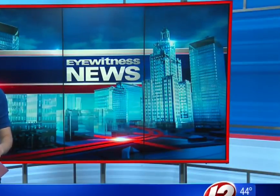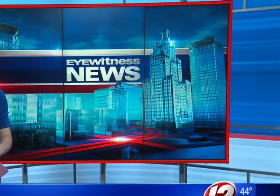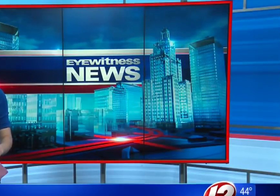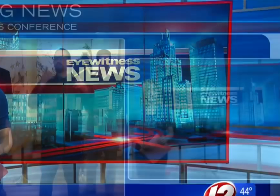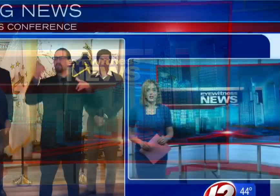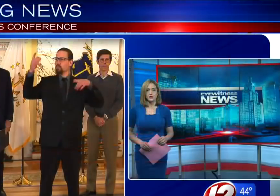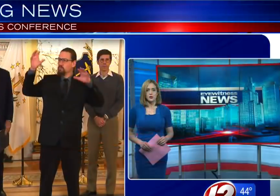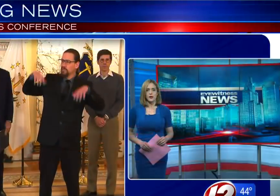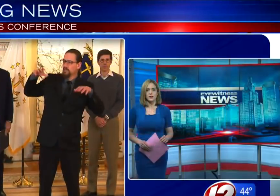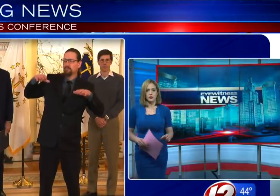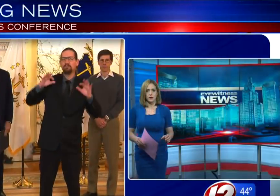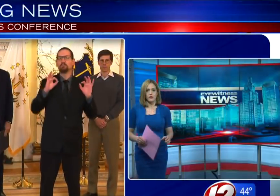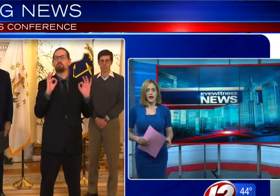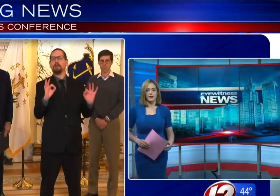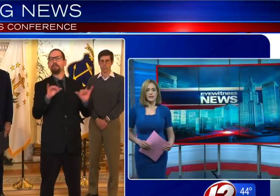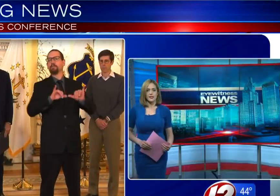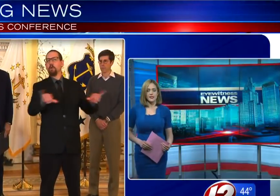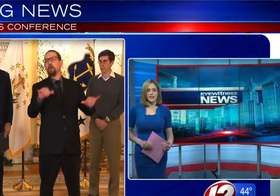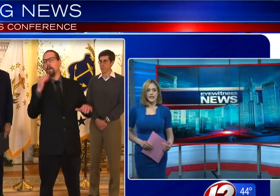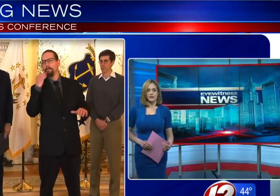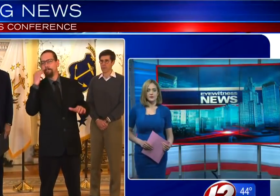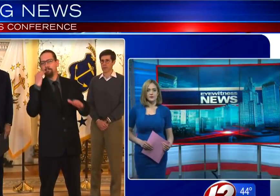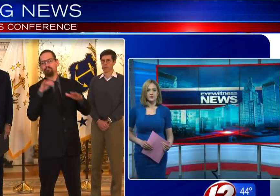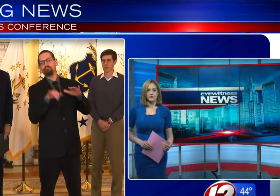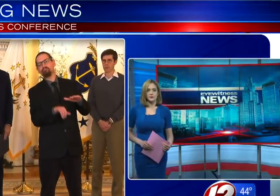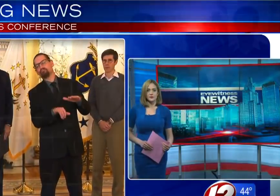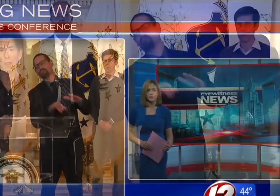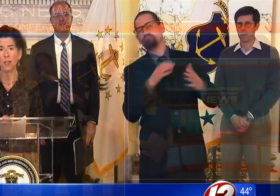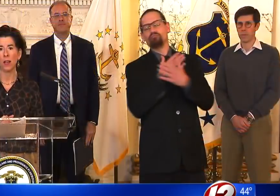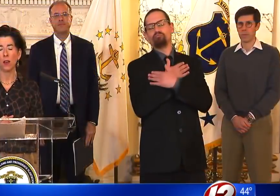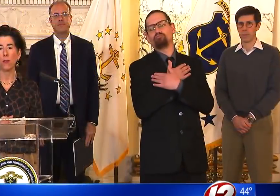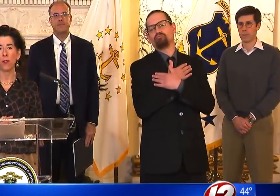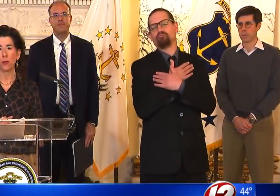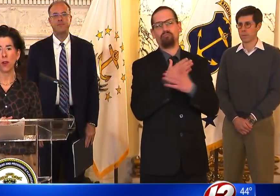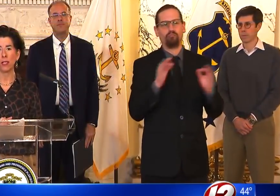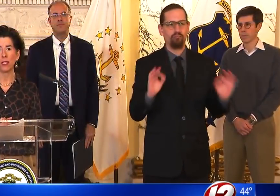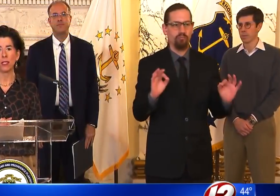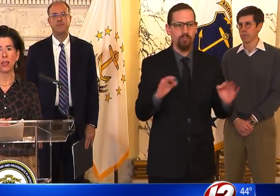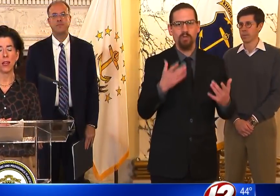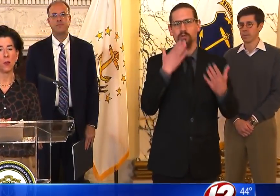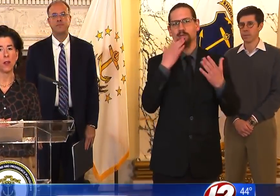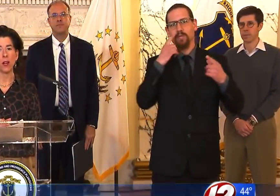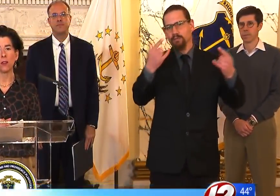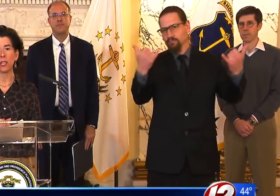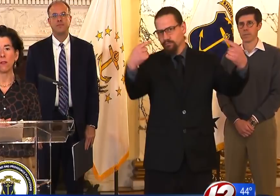THIS IS BREAKING NEWS. GOVERNOR RAIMONDO IS GIVING